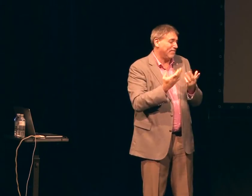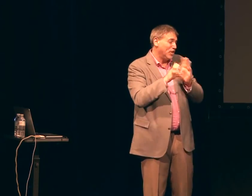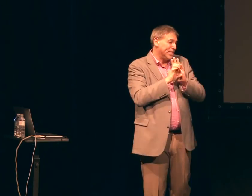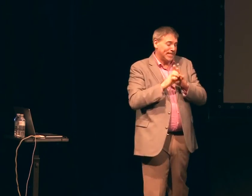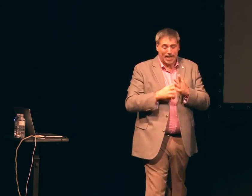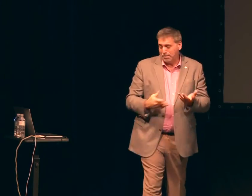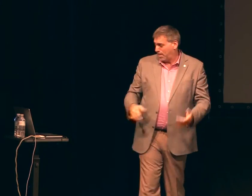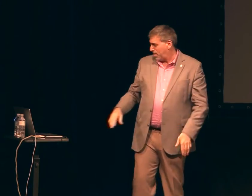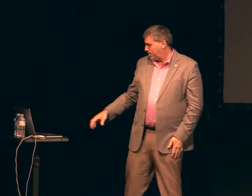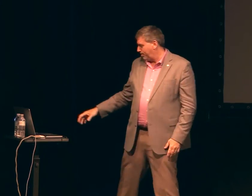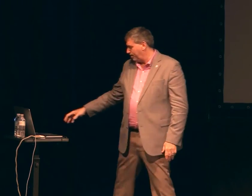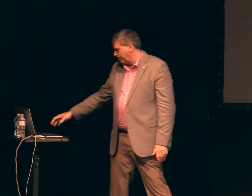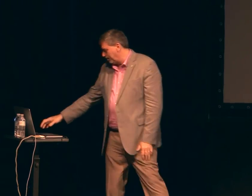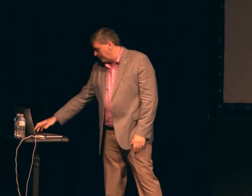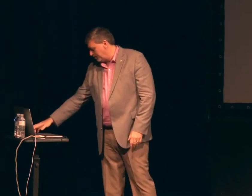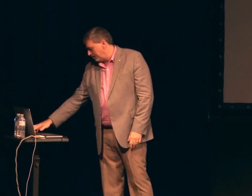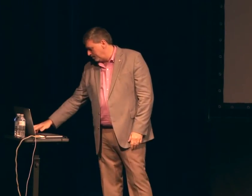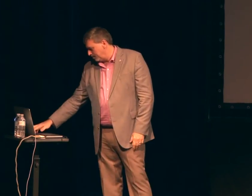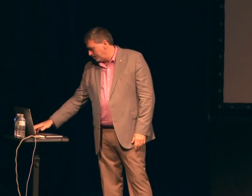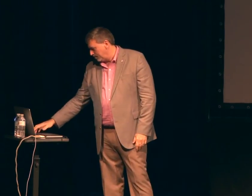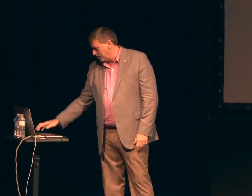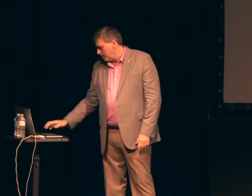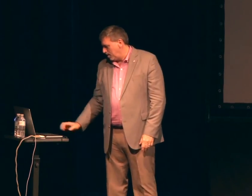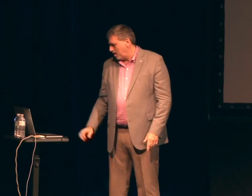all those five priorities a success. We can do